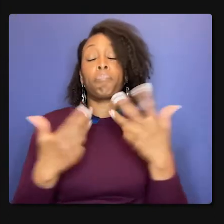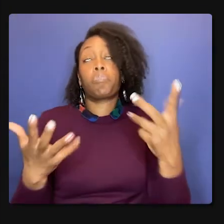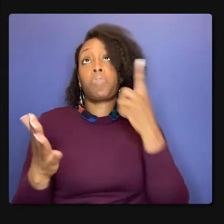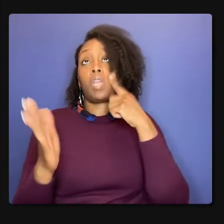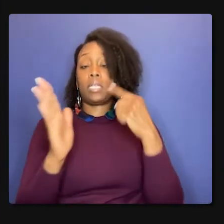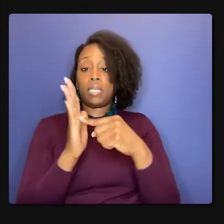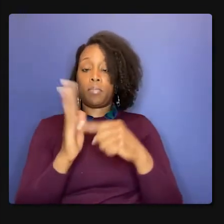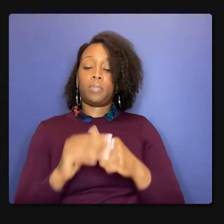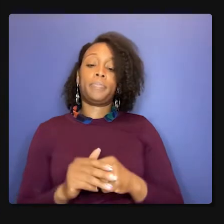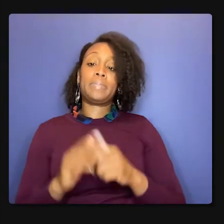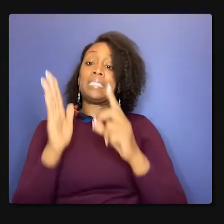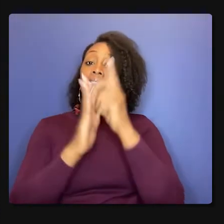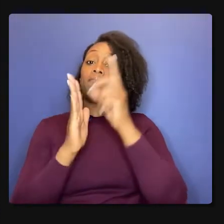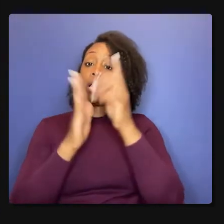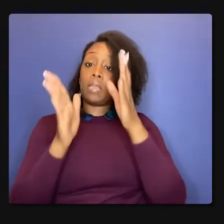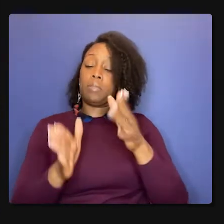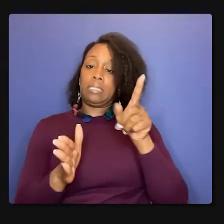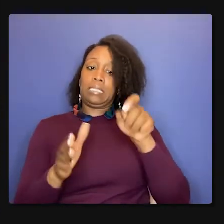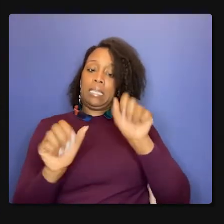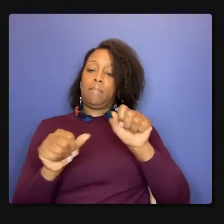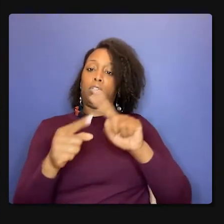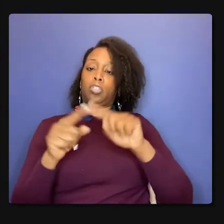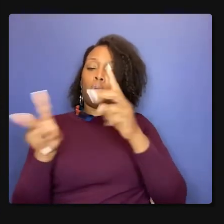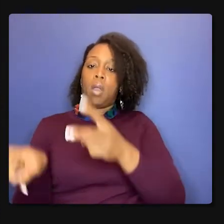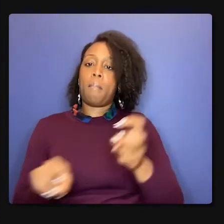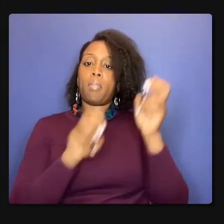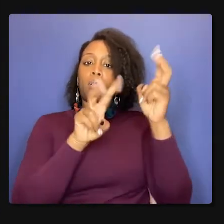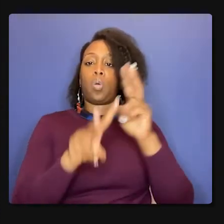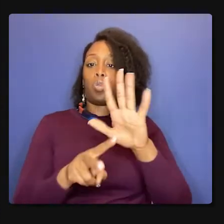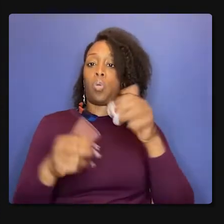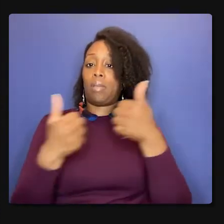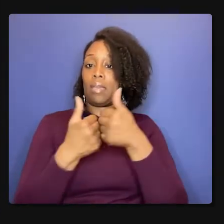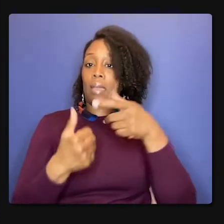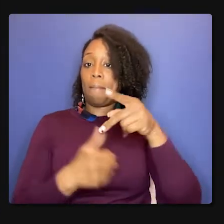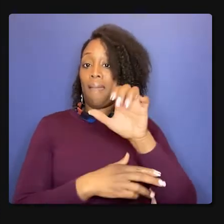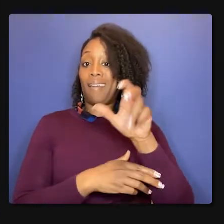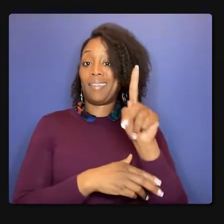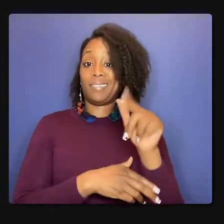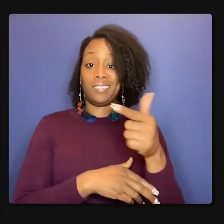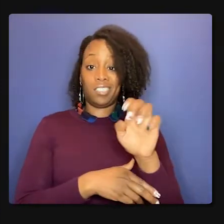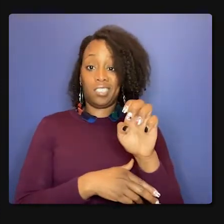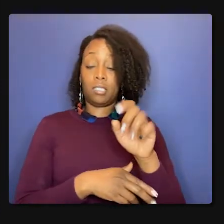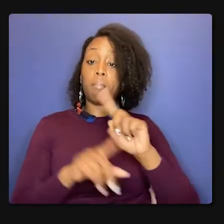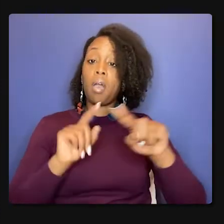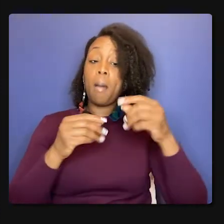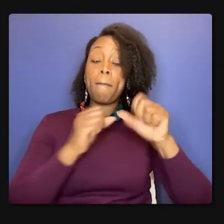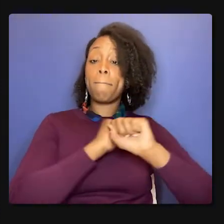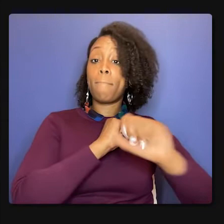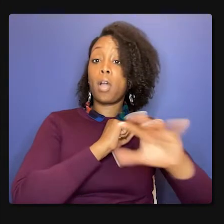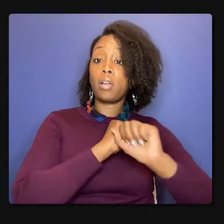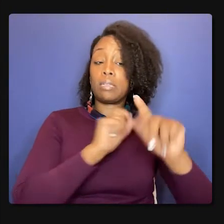For example, developers will need to be able to upload your game packages, but your marketing team